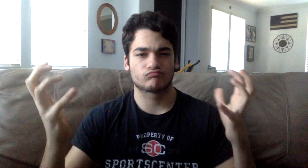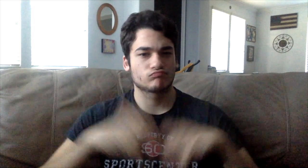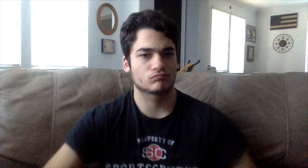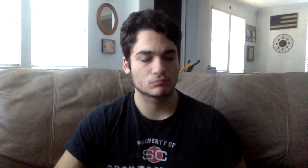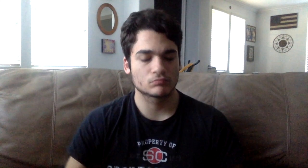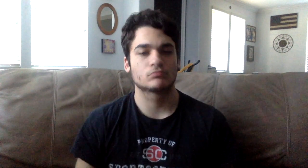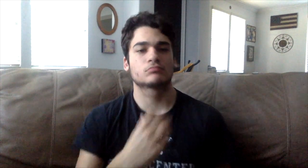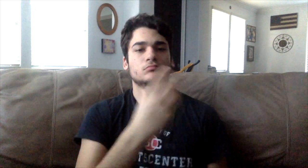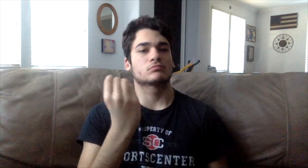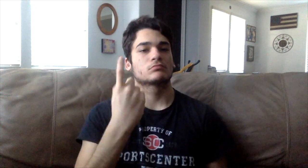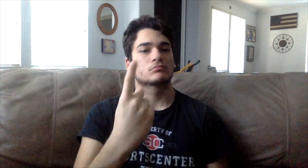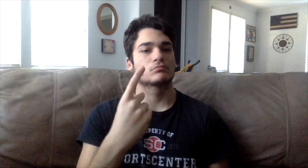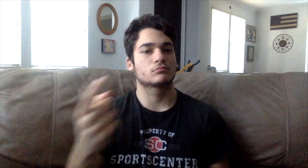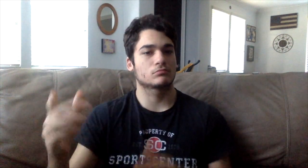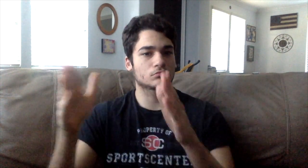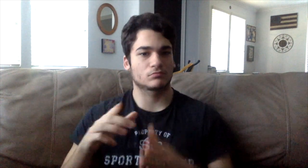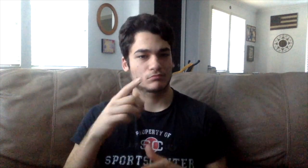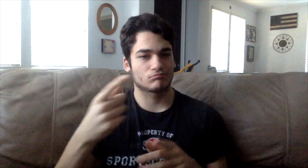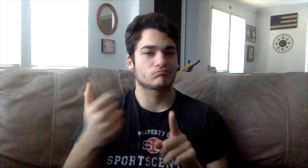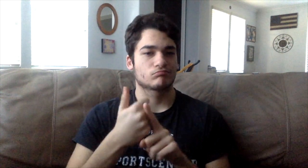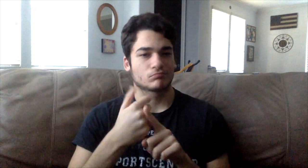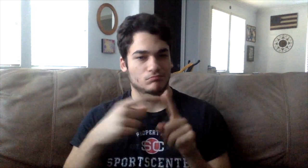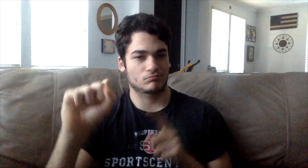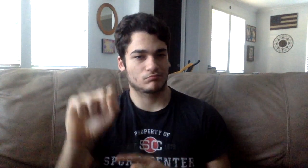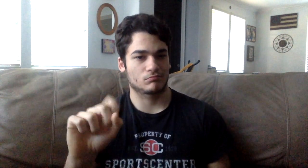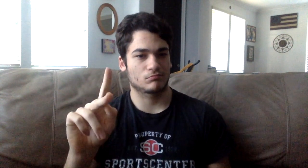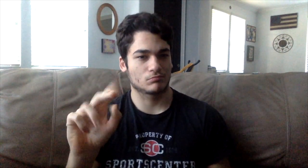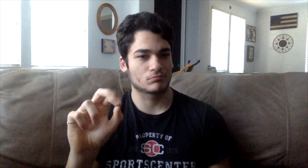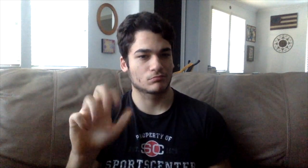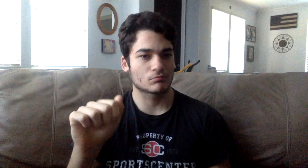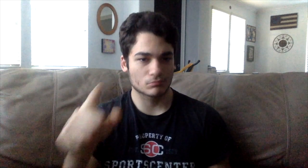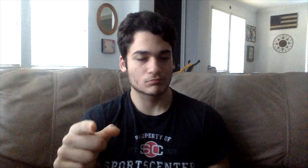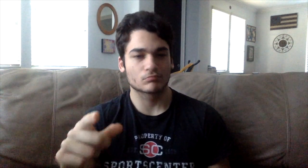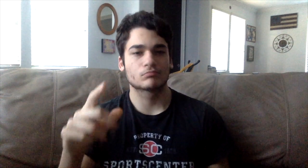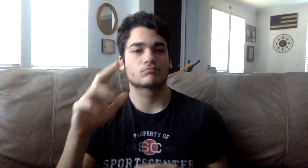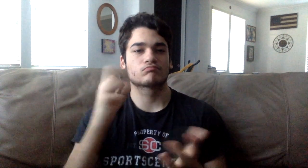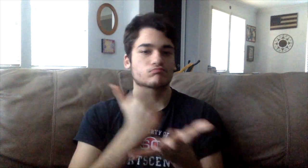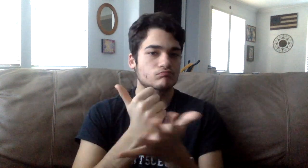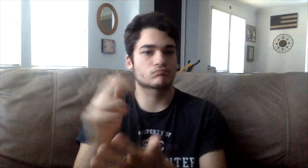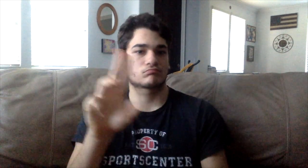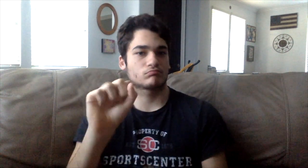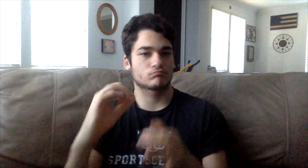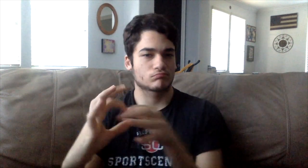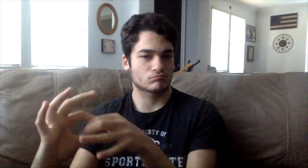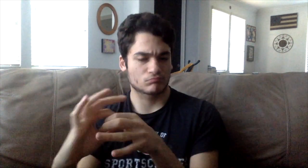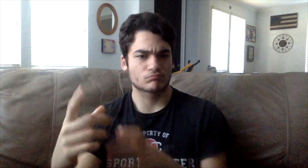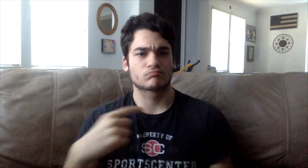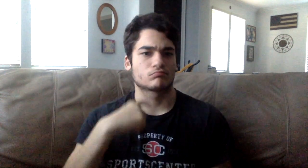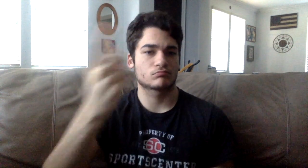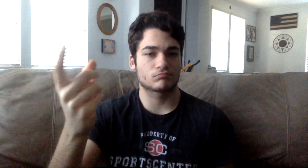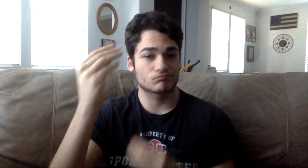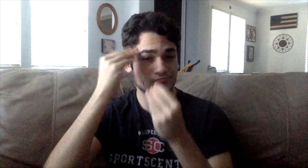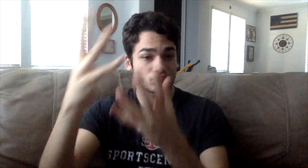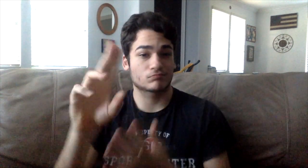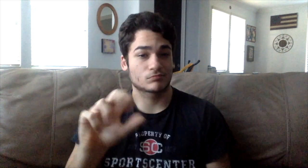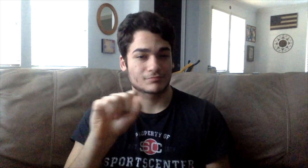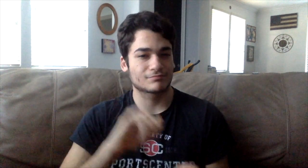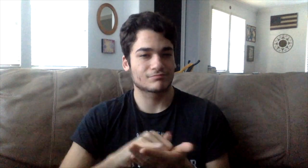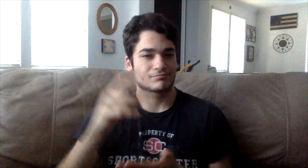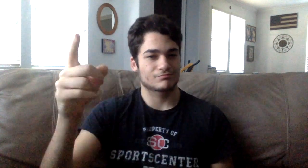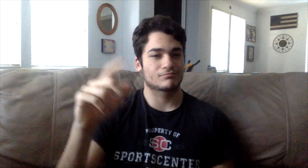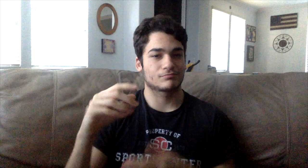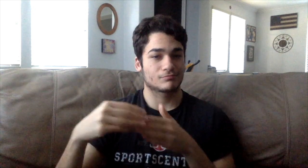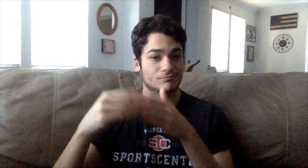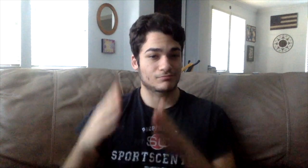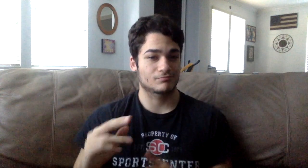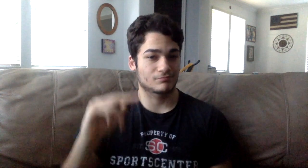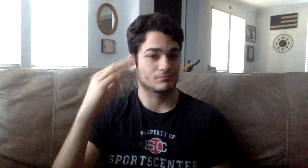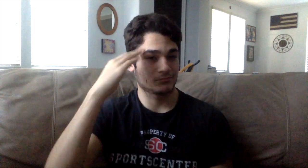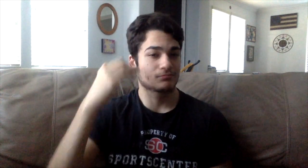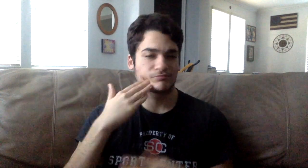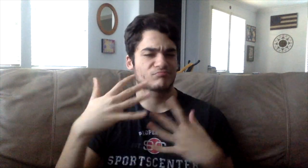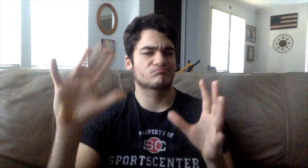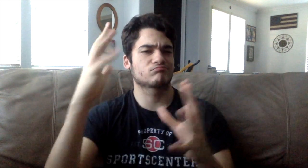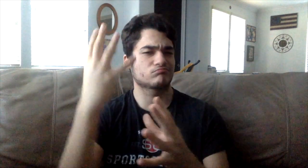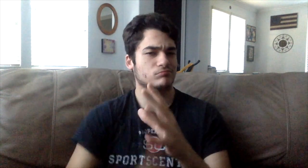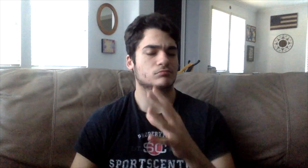A South Korean defector told the U.S. that the leader died.